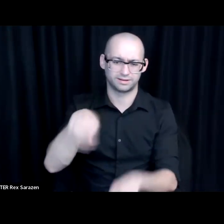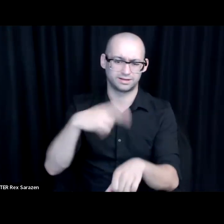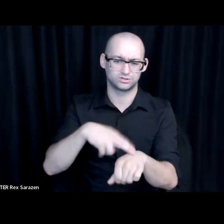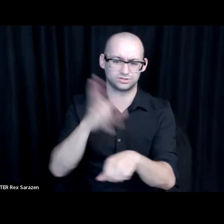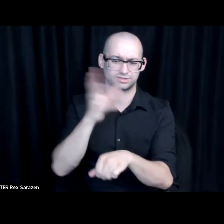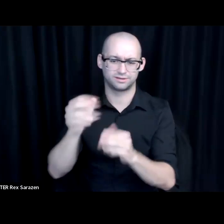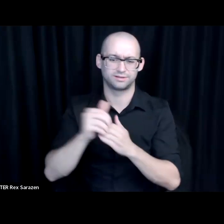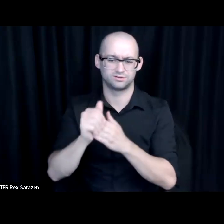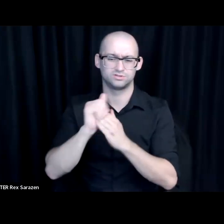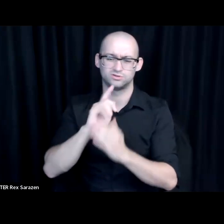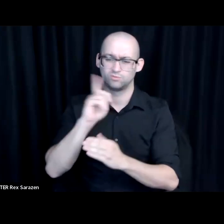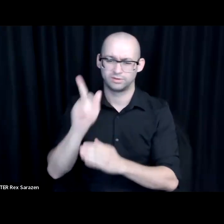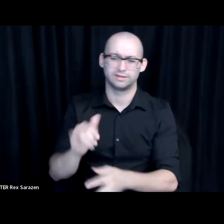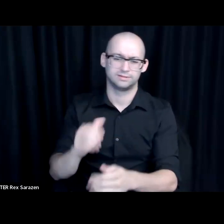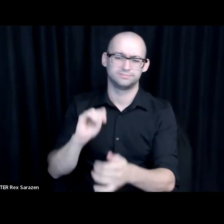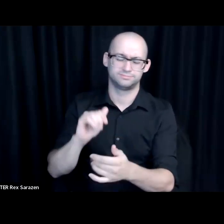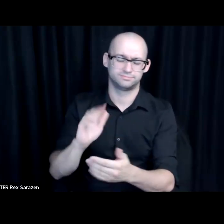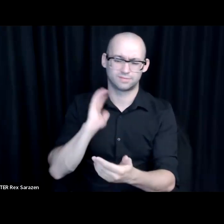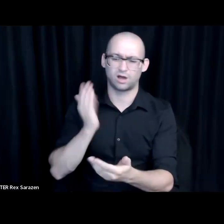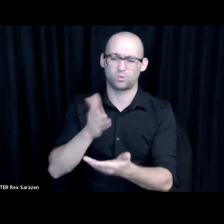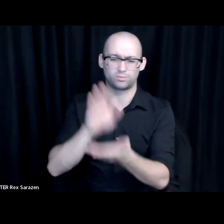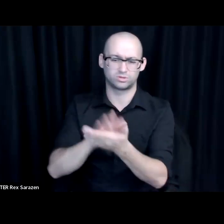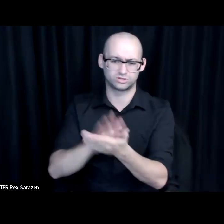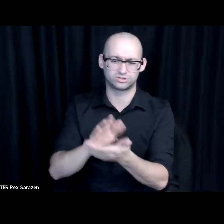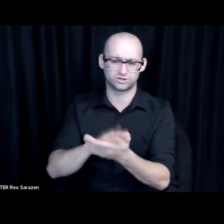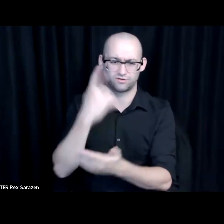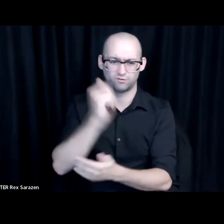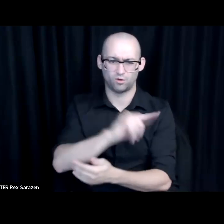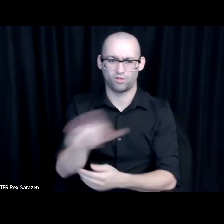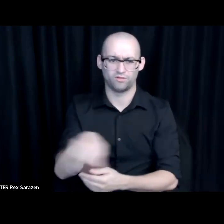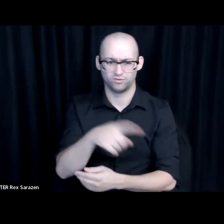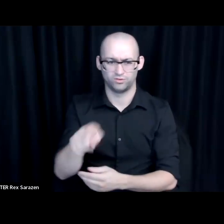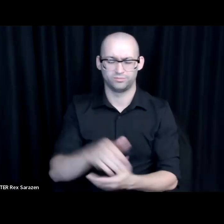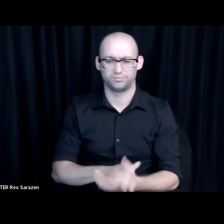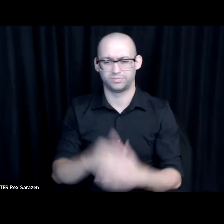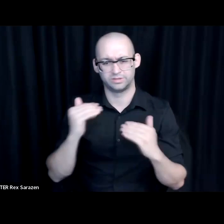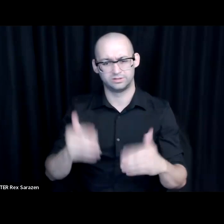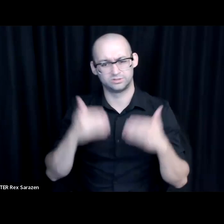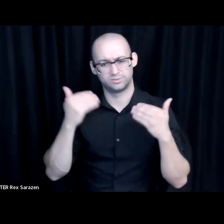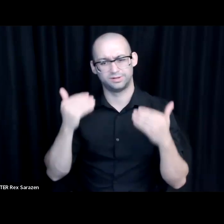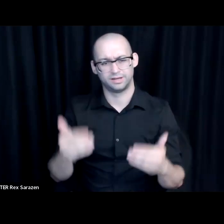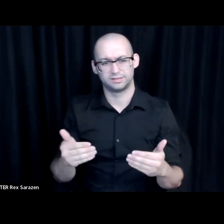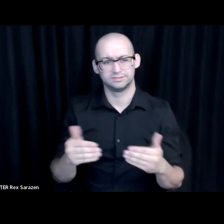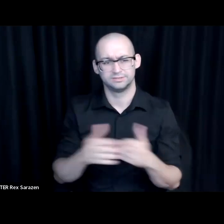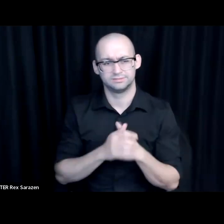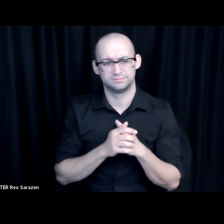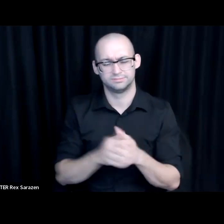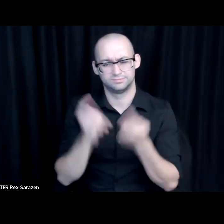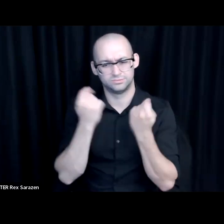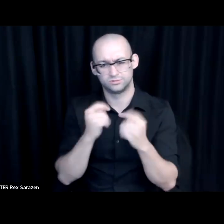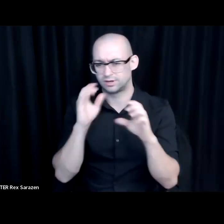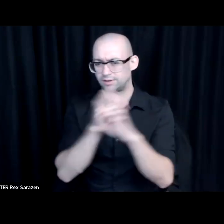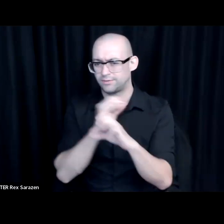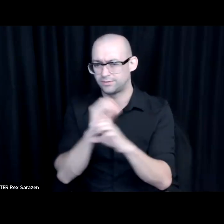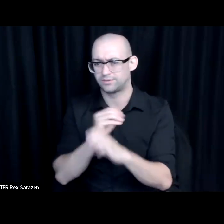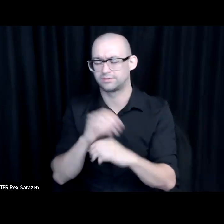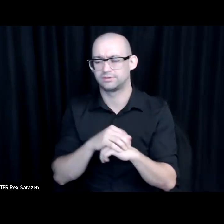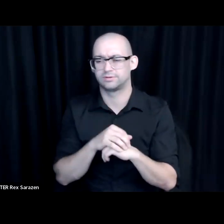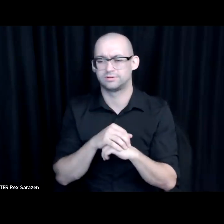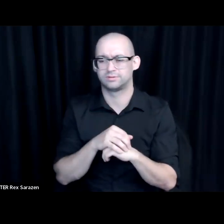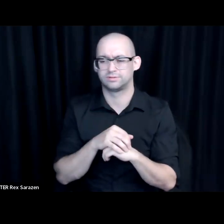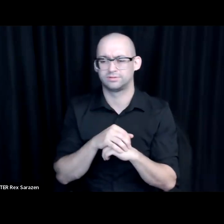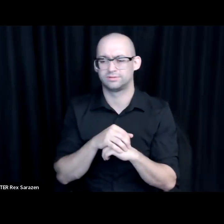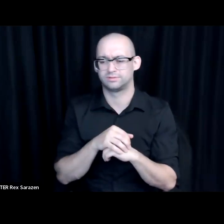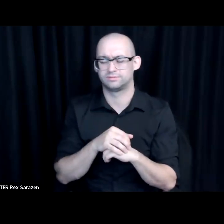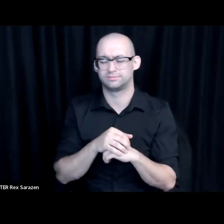our gratitude and thanks to you. So next up I'm trying to look. Chairman Ratchford.